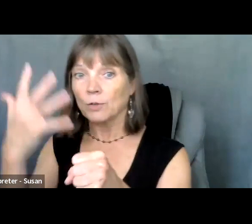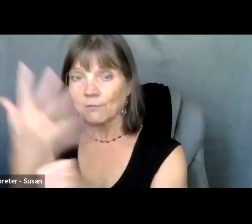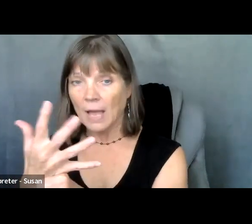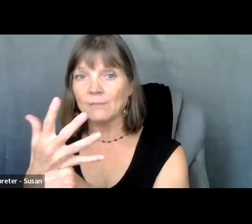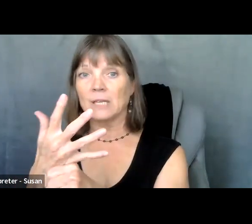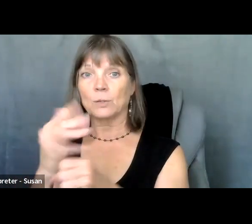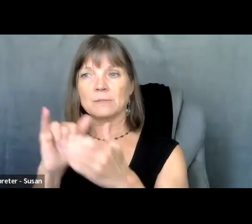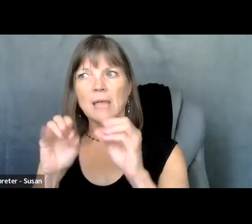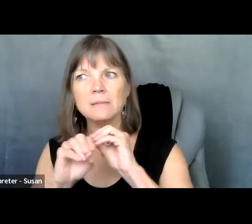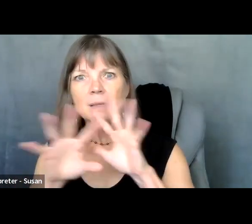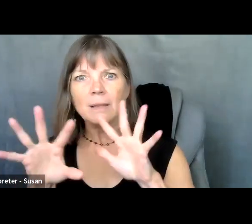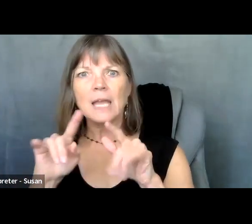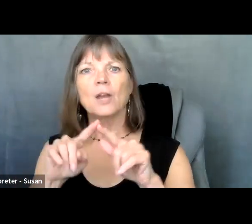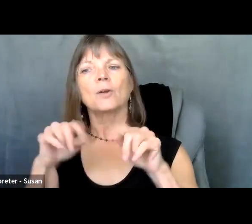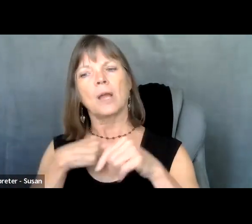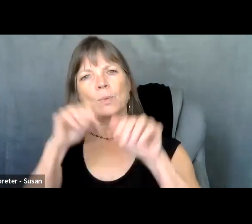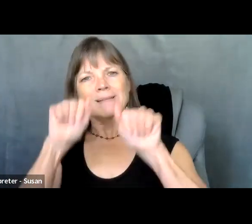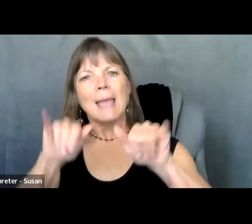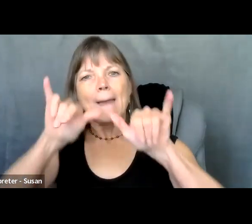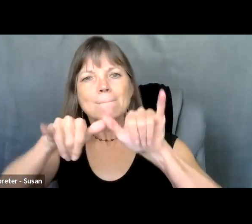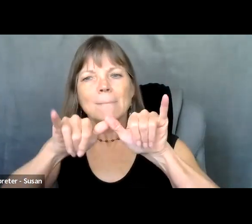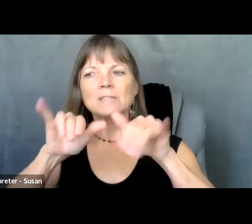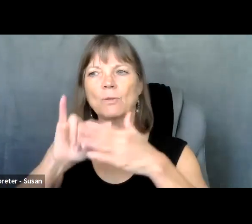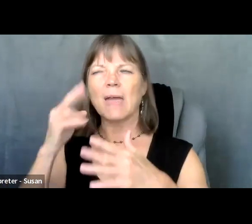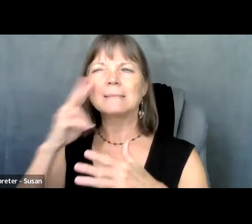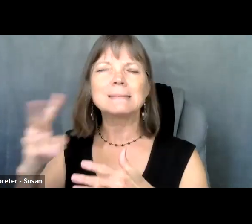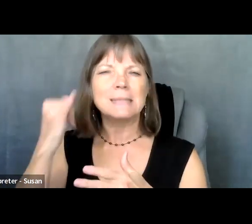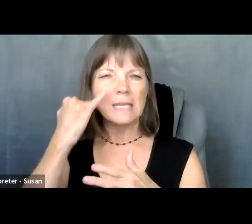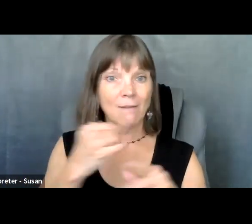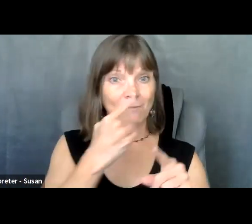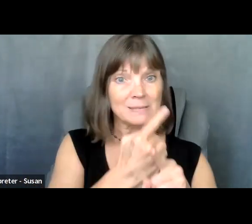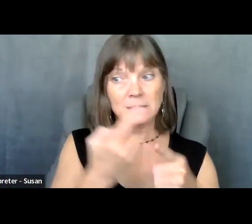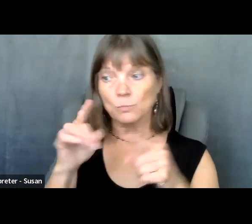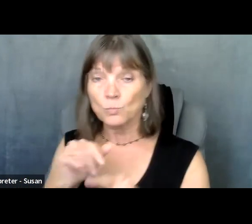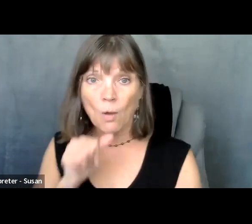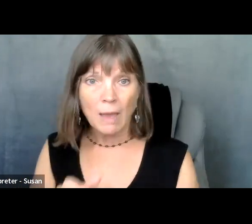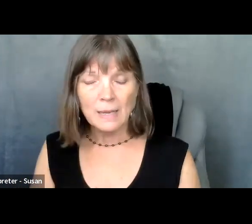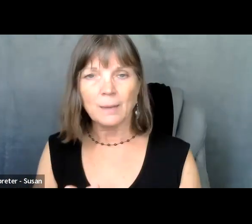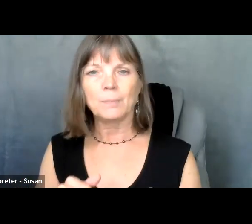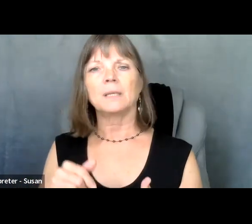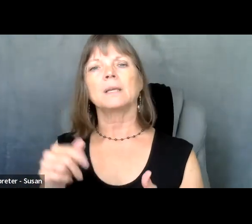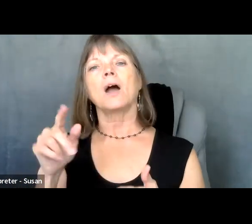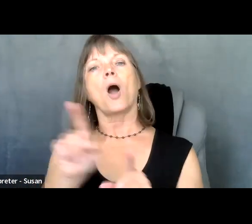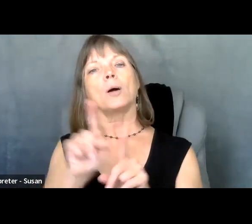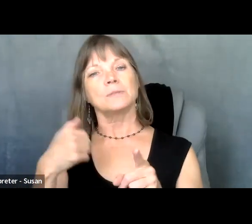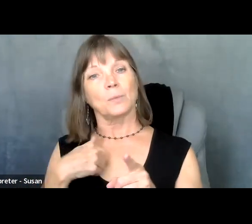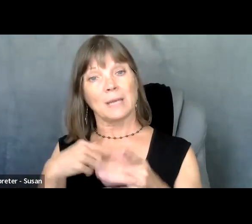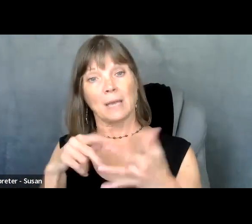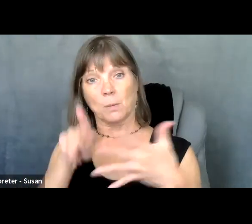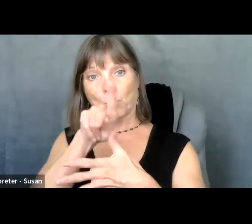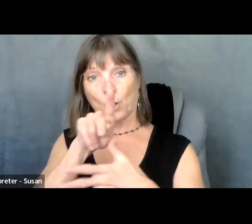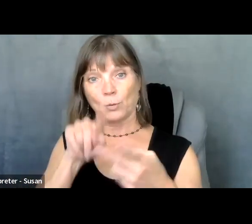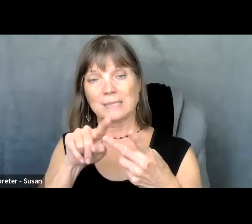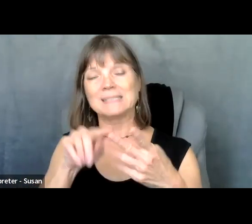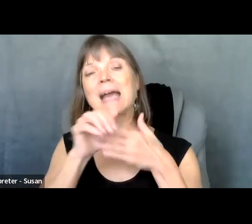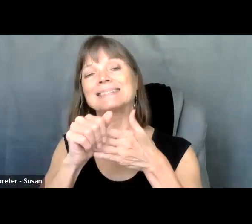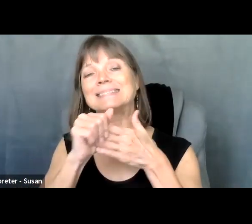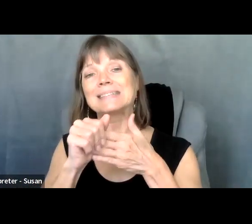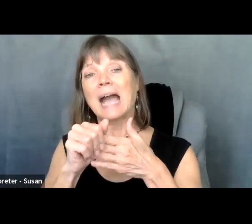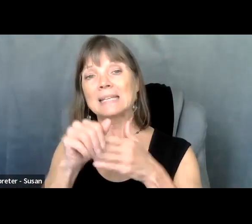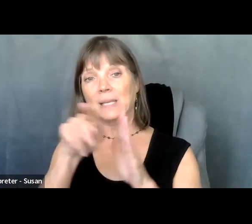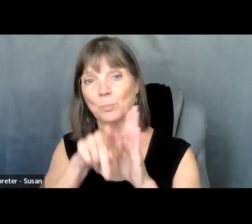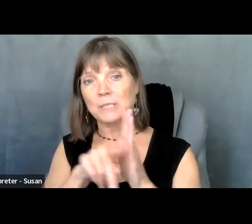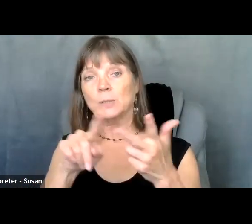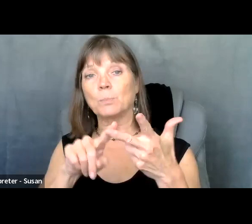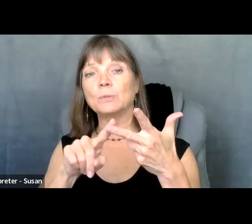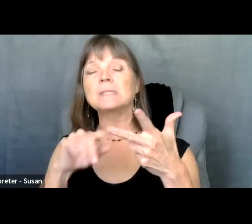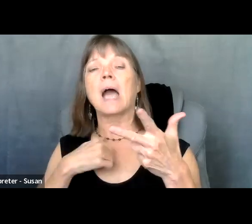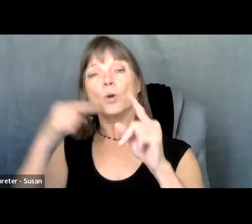Kelly Crosbie (she/her): And then we need to develop that draft, and then final strategic plan that has our priorities, our guiding principles, our goals, our interventions, and our